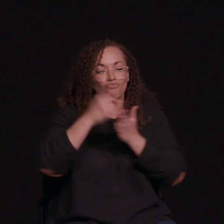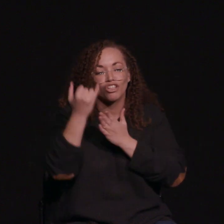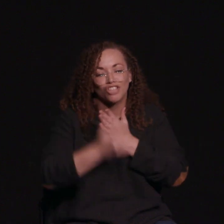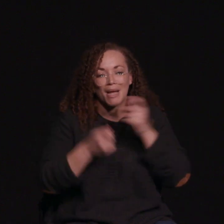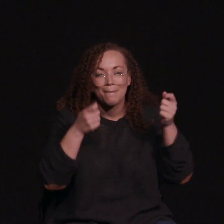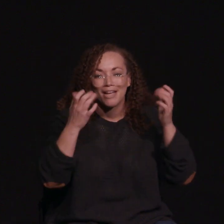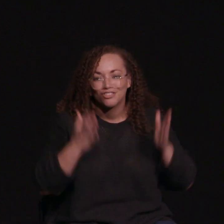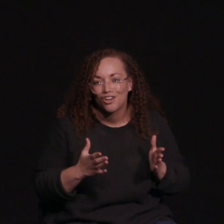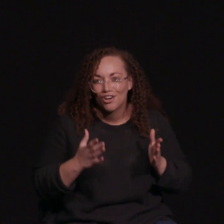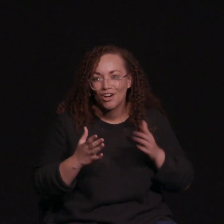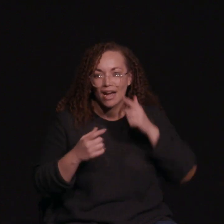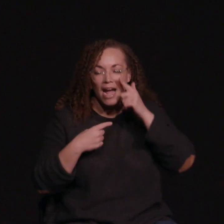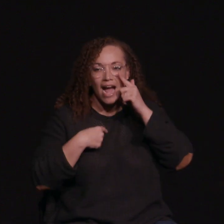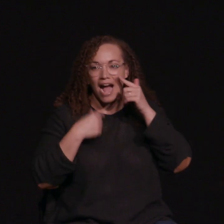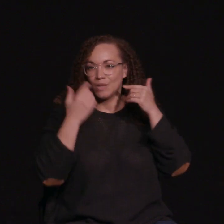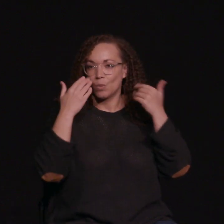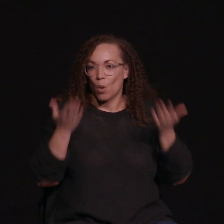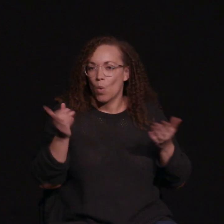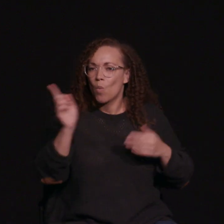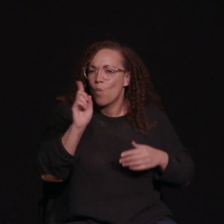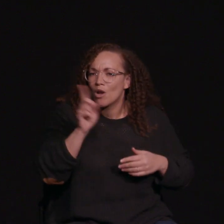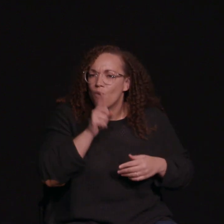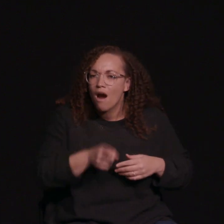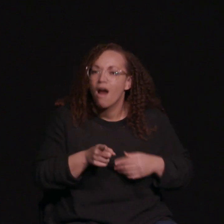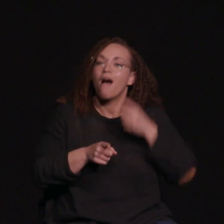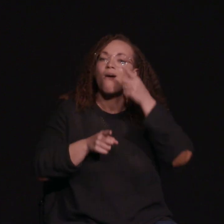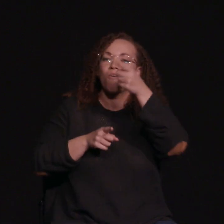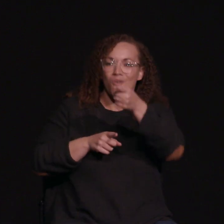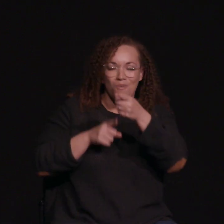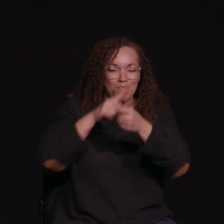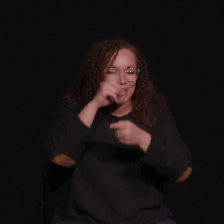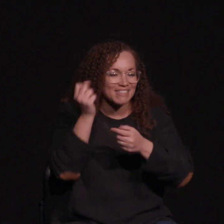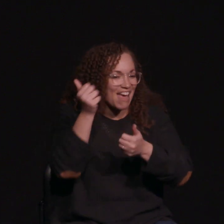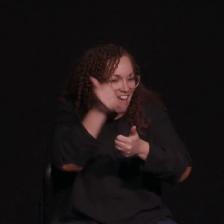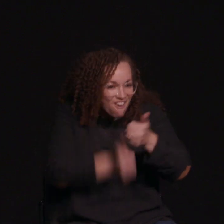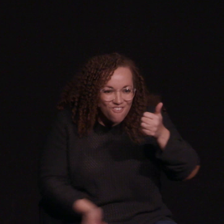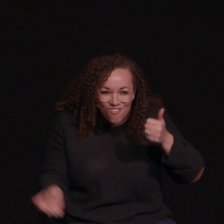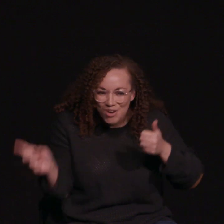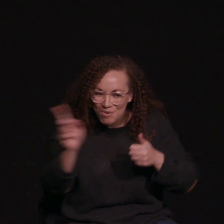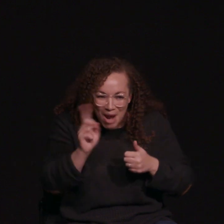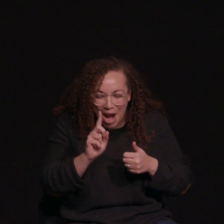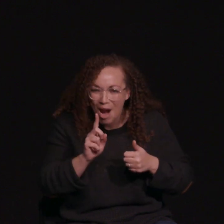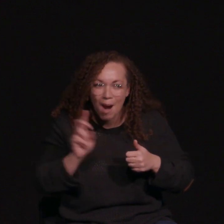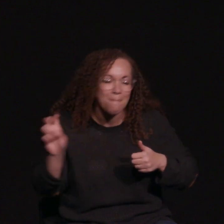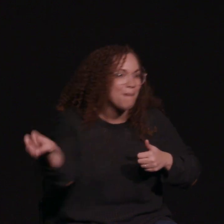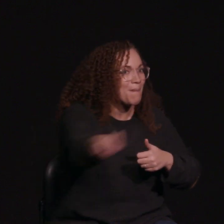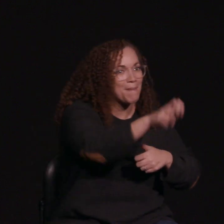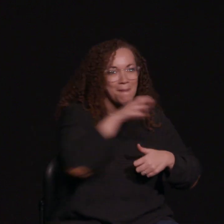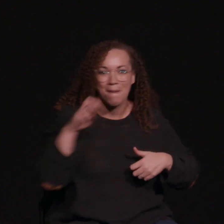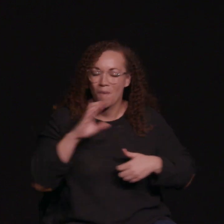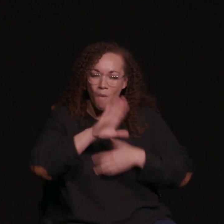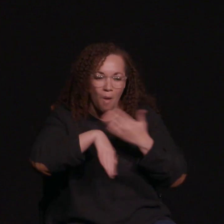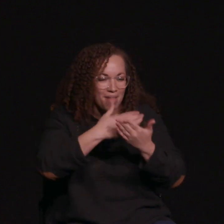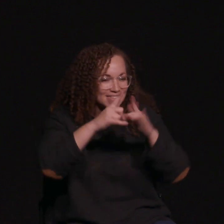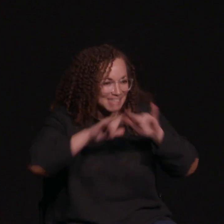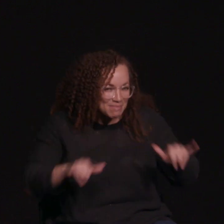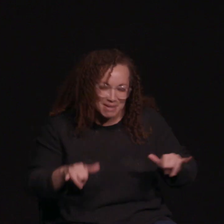who I don't even know where you are because you are everywhere all at once.